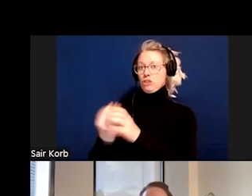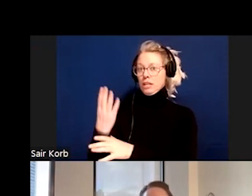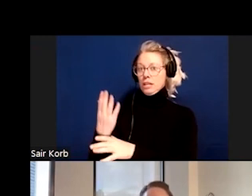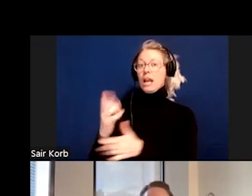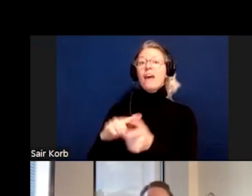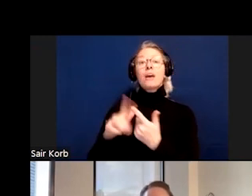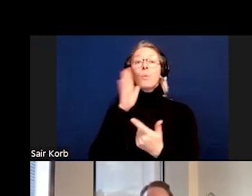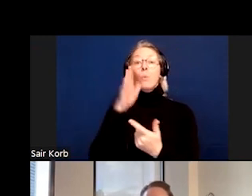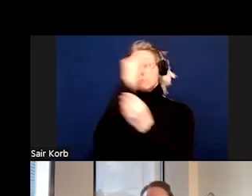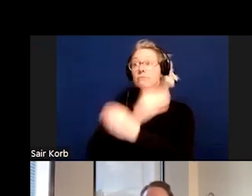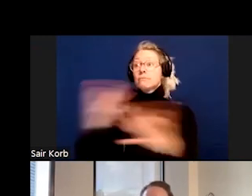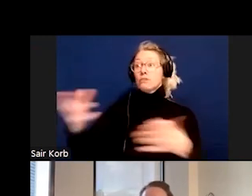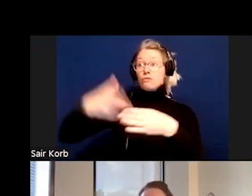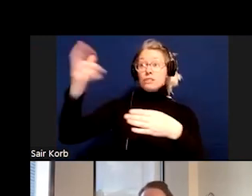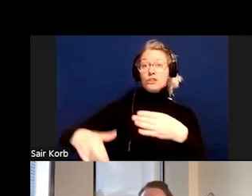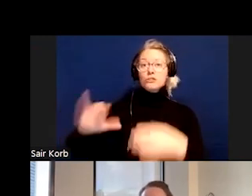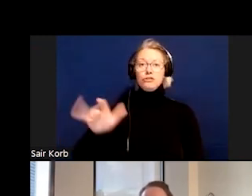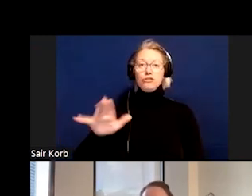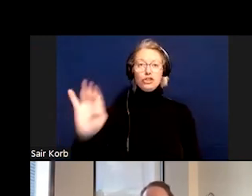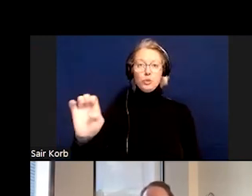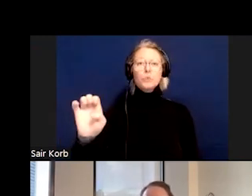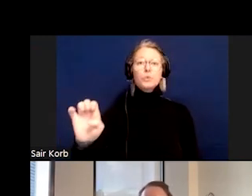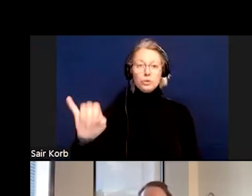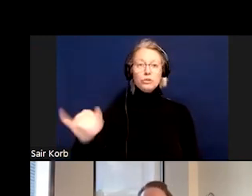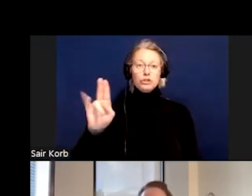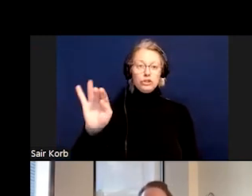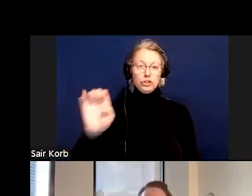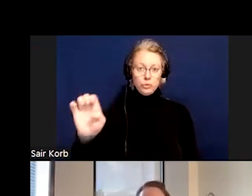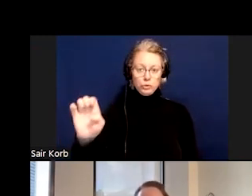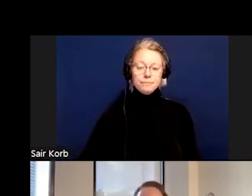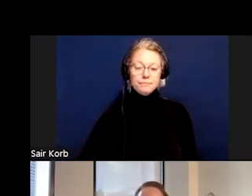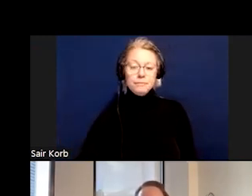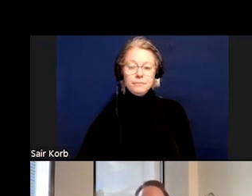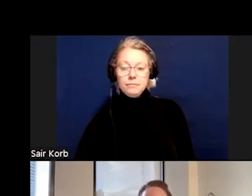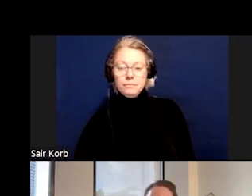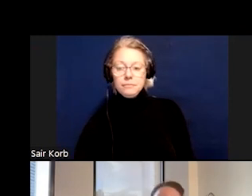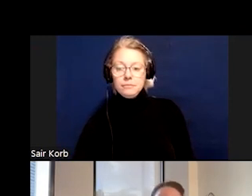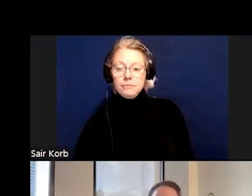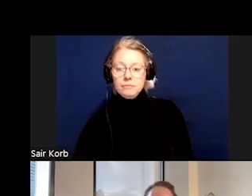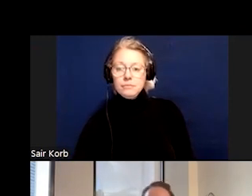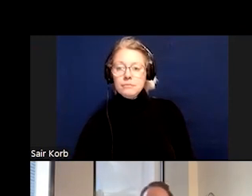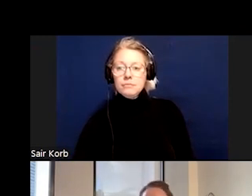grant results will occur in June. At that point, the amount of the increase to the grants